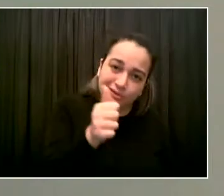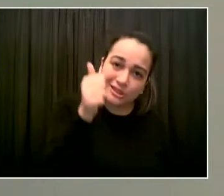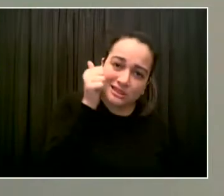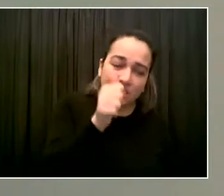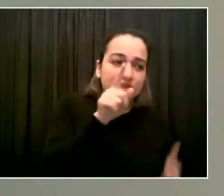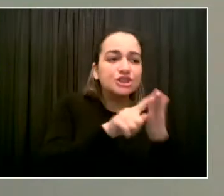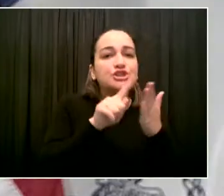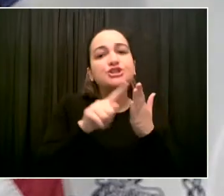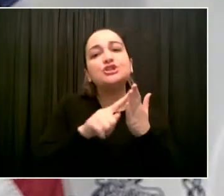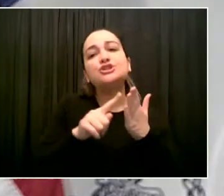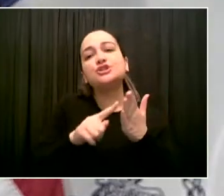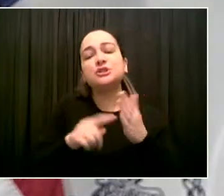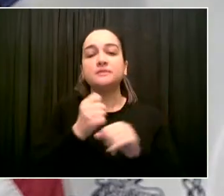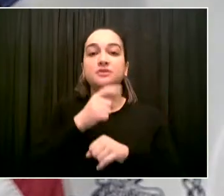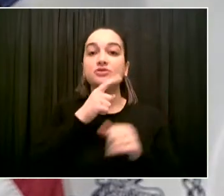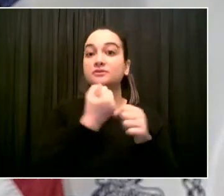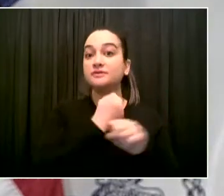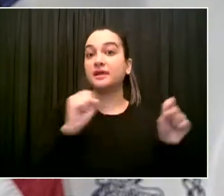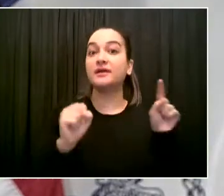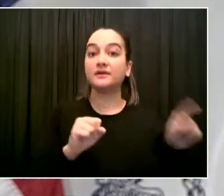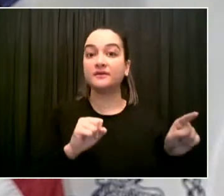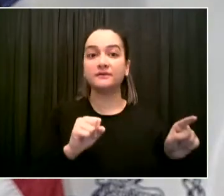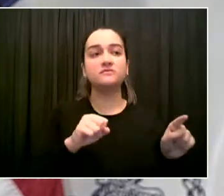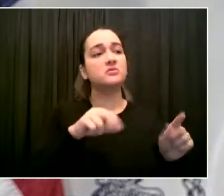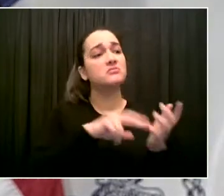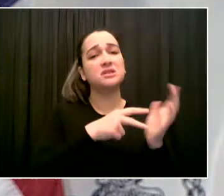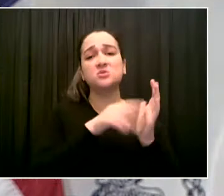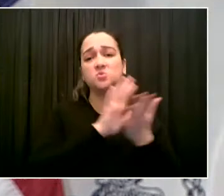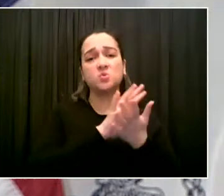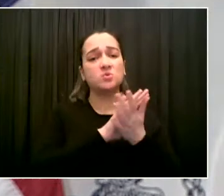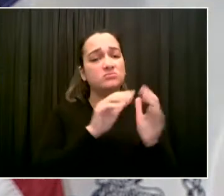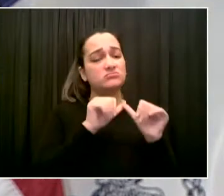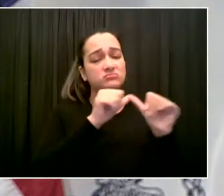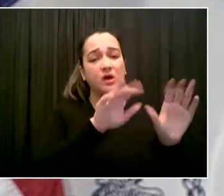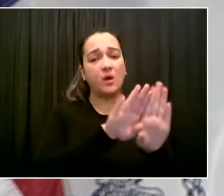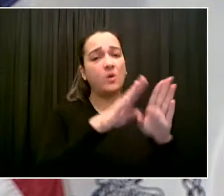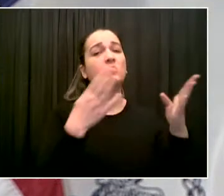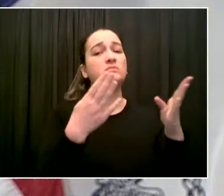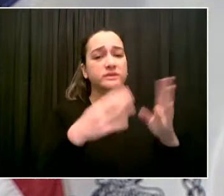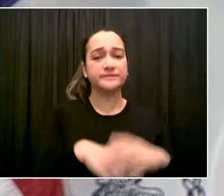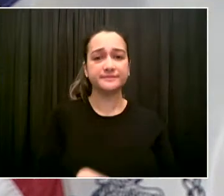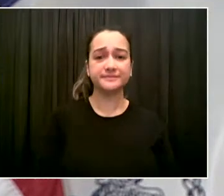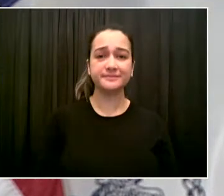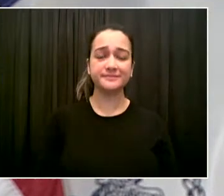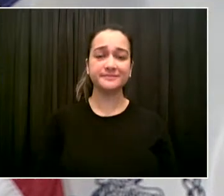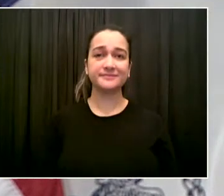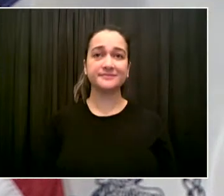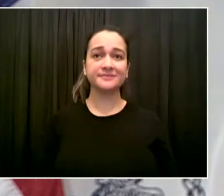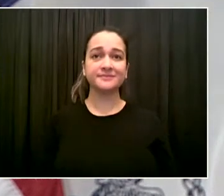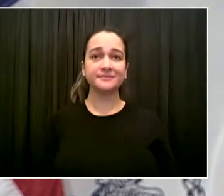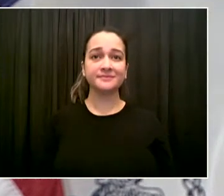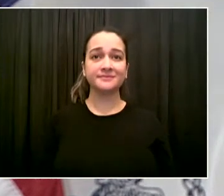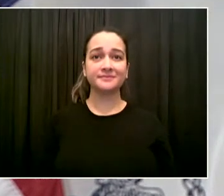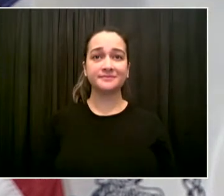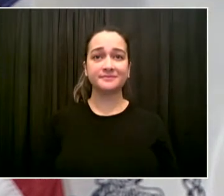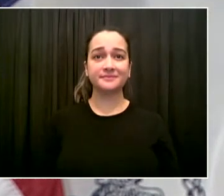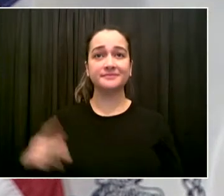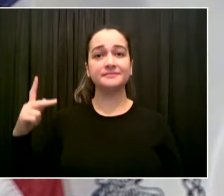DECEMBER WE DO ANTICIPATE, ESPECIALLY WITH THE VACCINE ROLLOUTS AND POSITIVITY DECLINE KEEPER SCHOOOL SASY